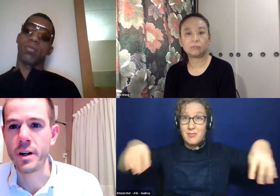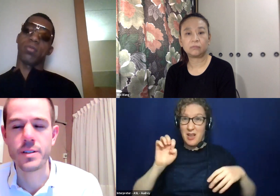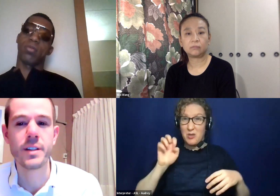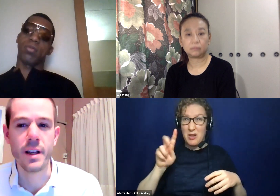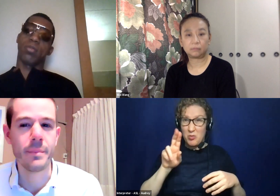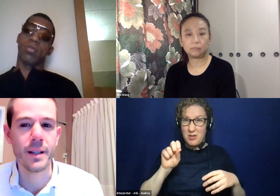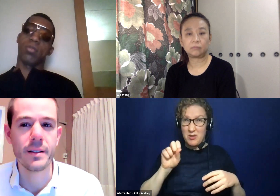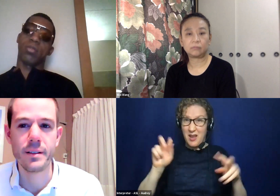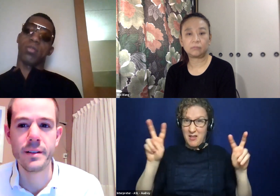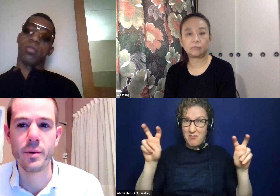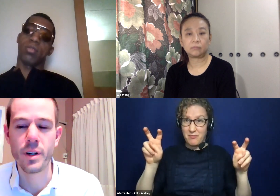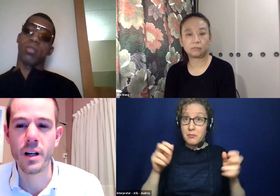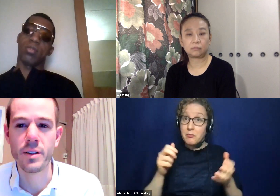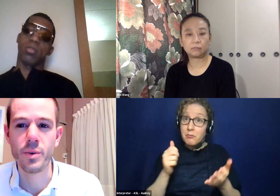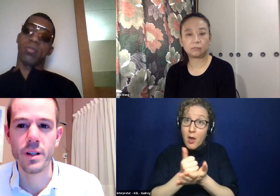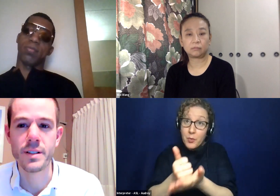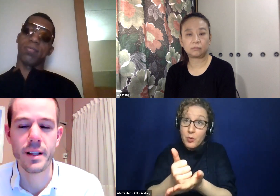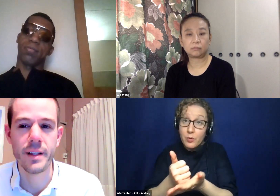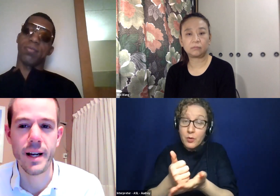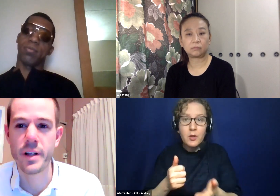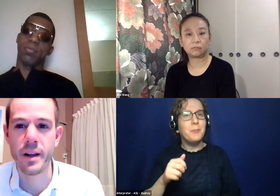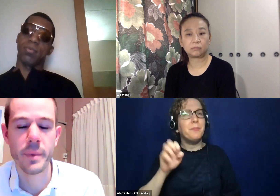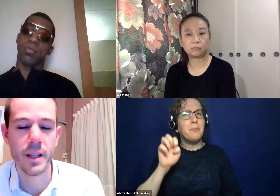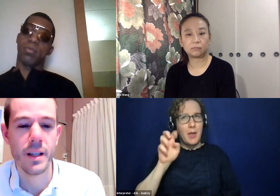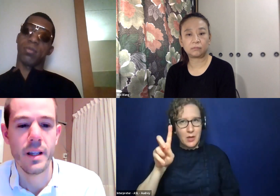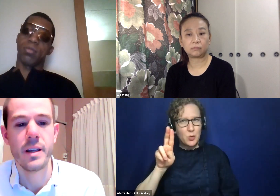is strong in Argentina but they were not the ones that actually helped me